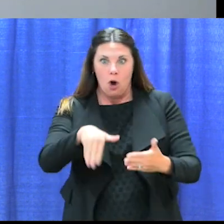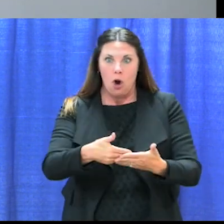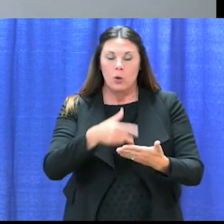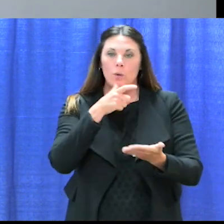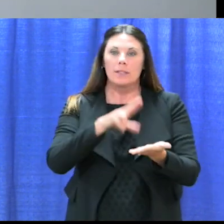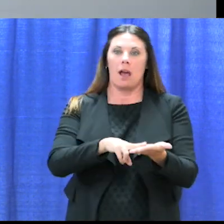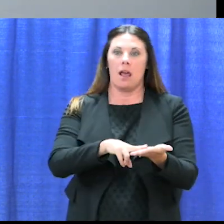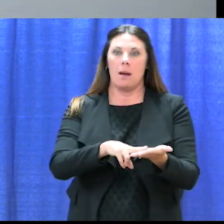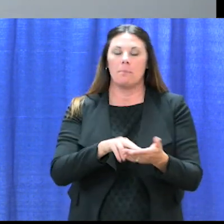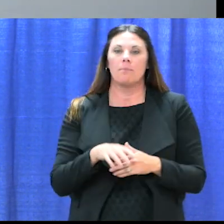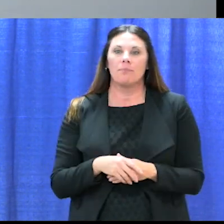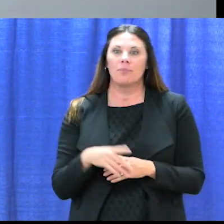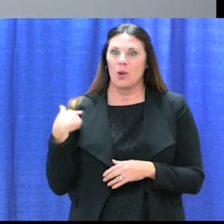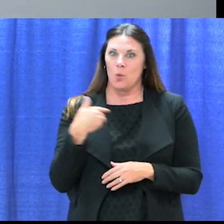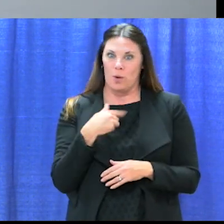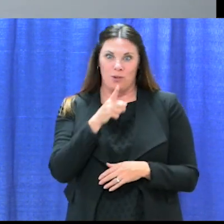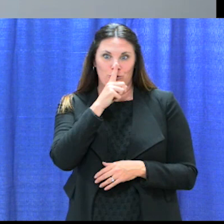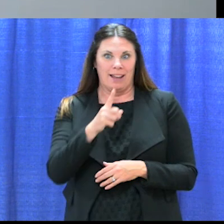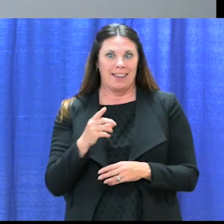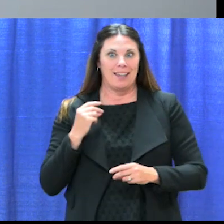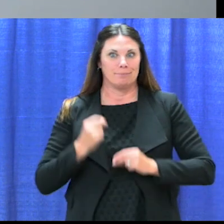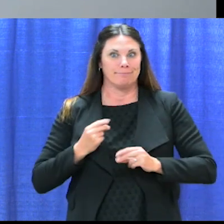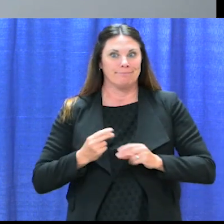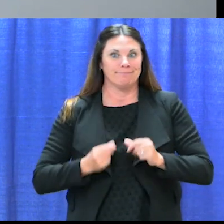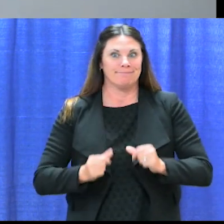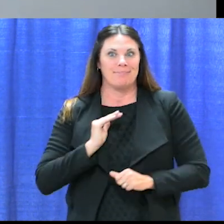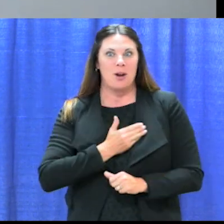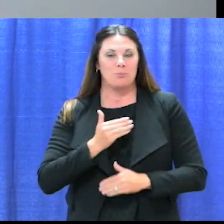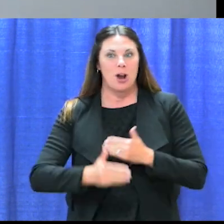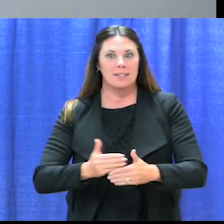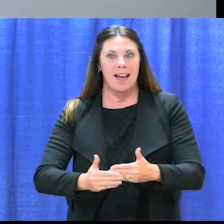We fast-tracked that process so those students that priority.